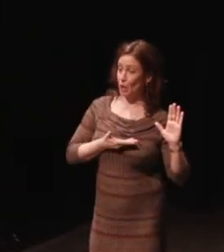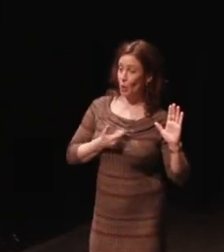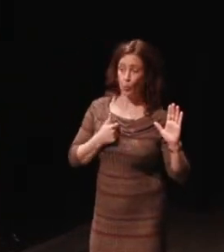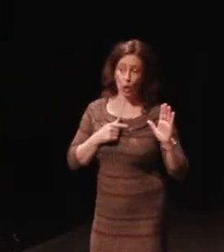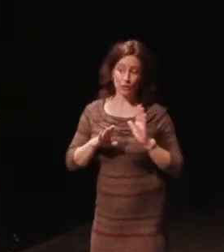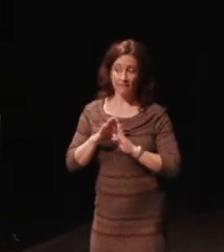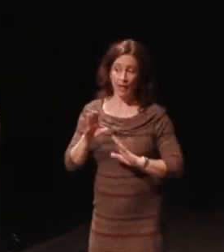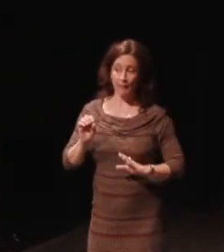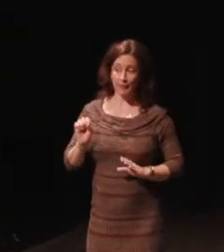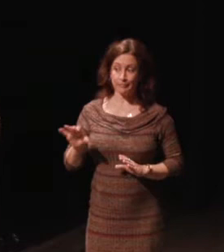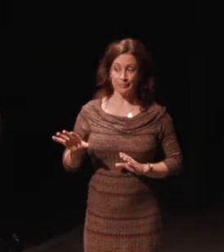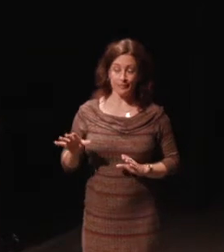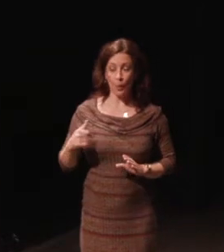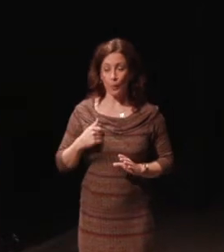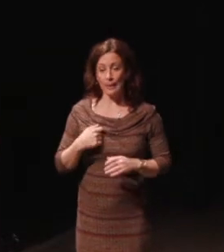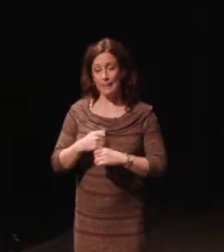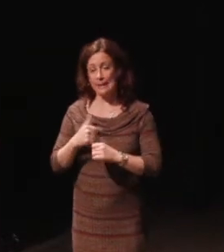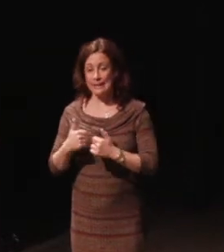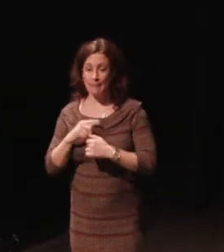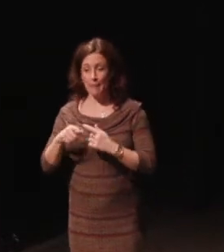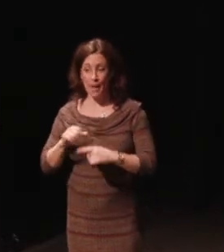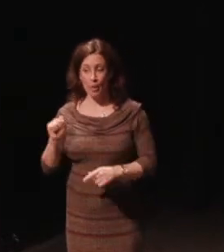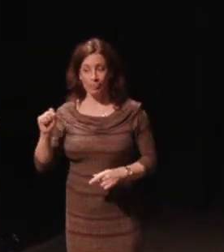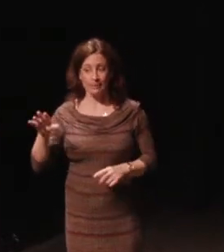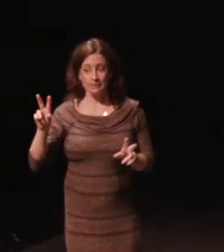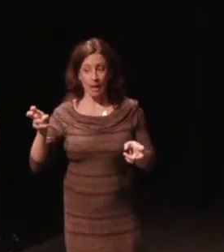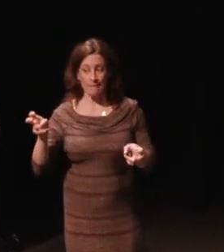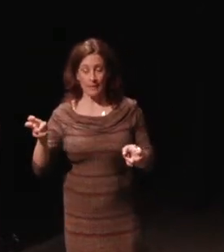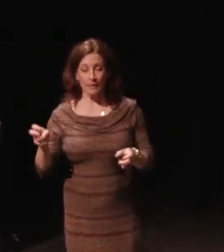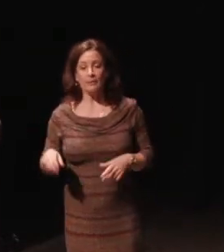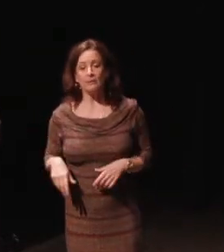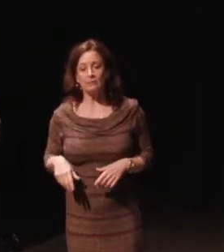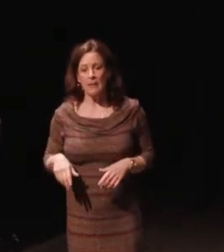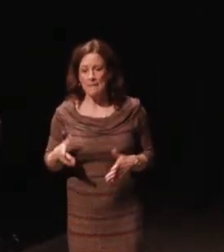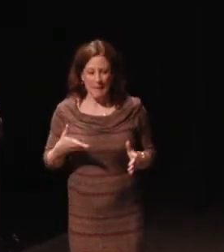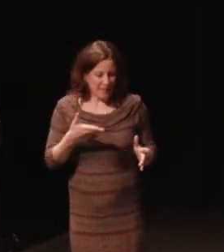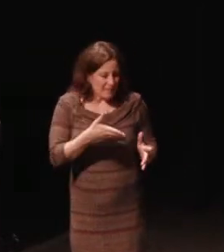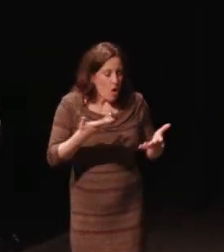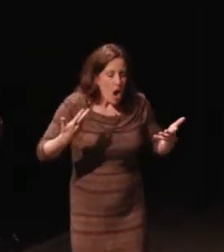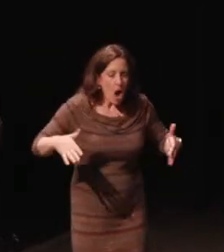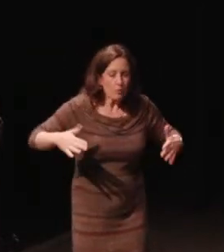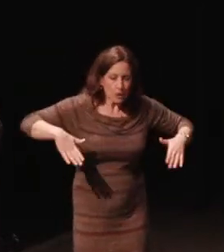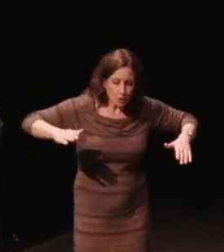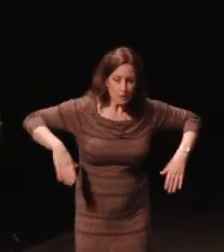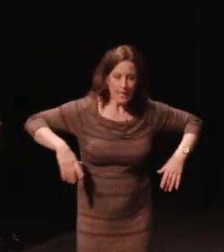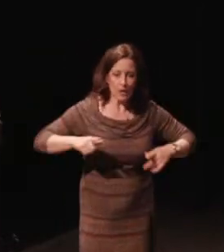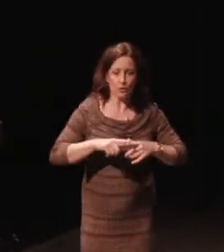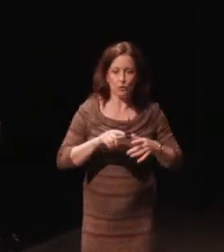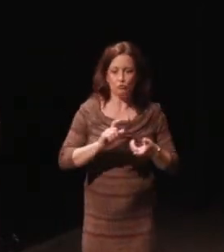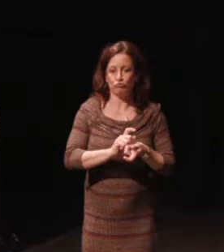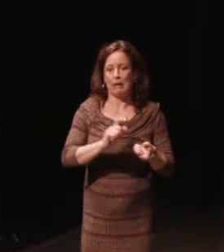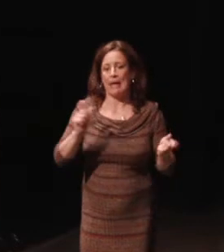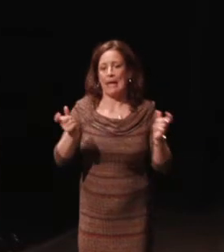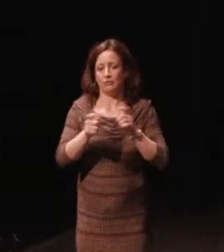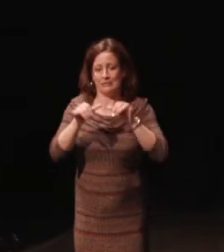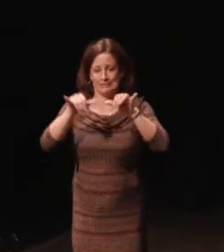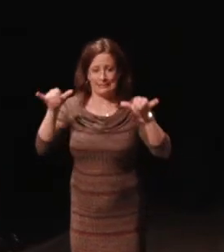we've made a game of boats, this topic." It could already be too late to make system level changes.